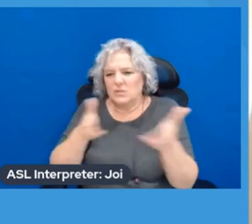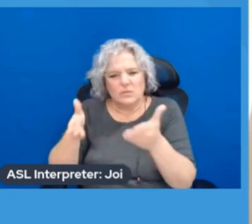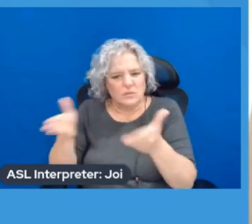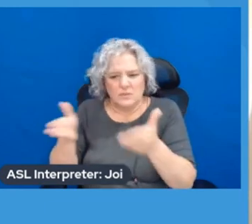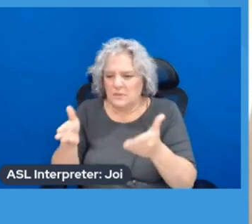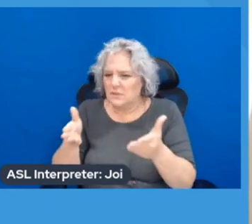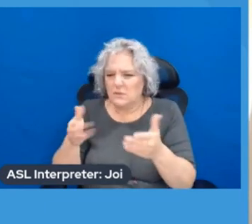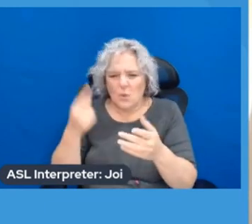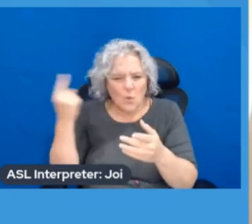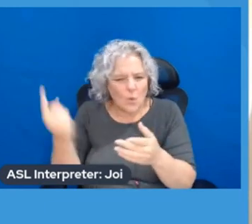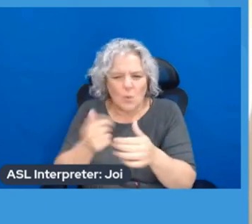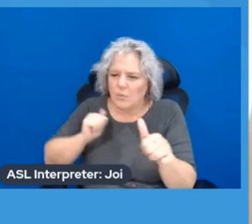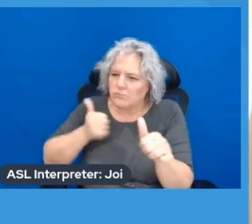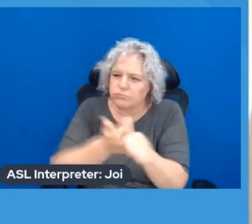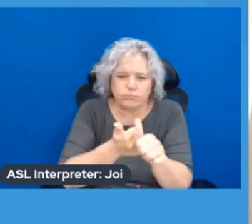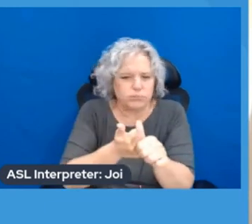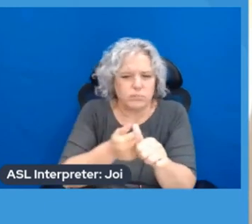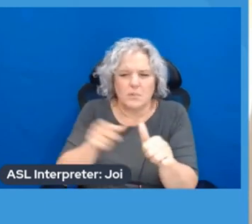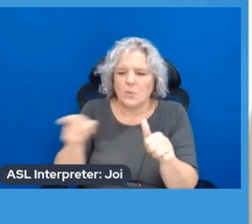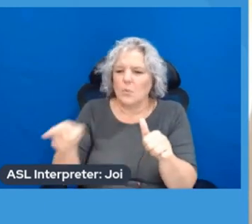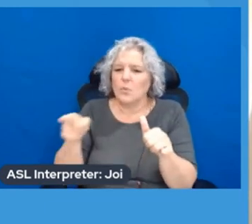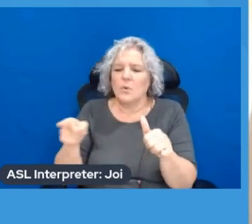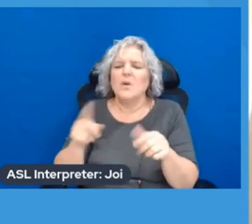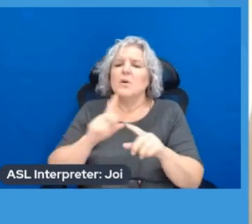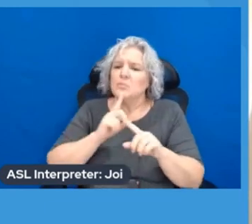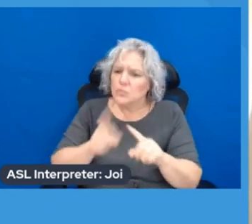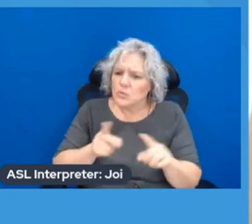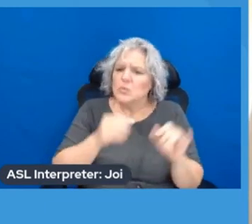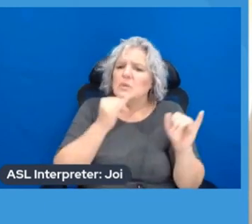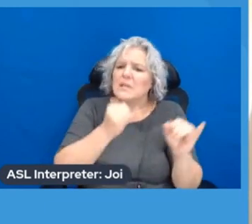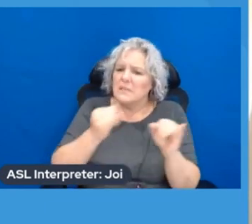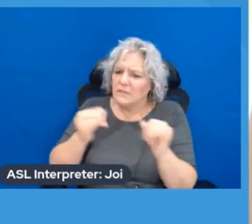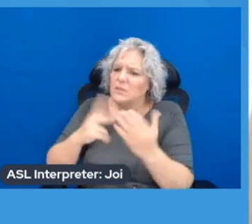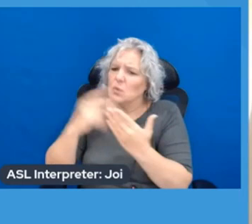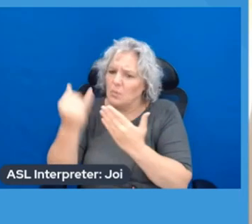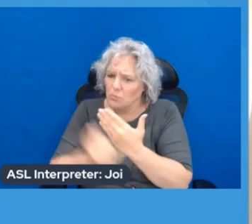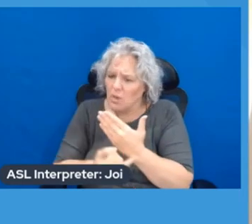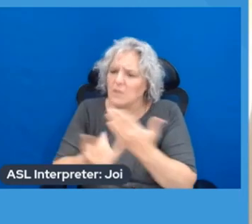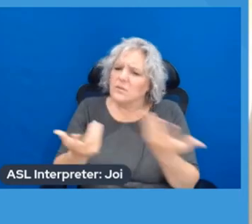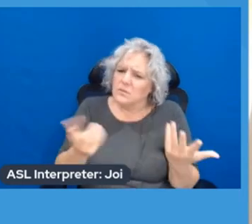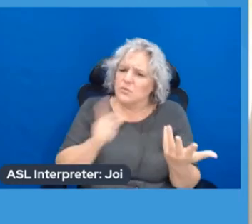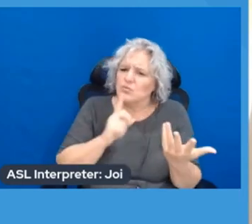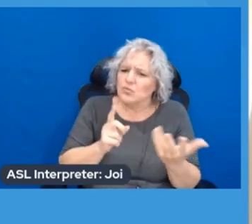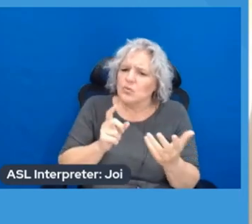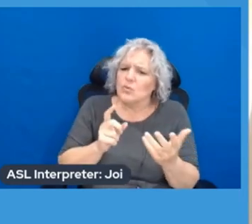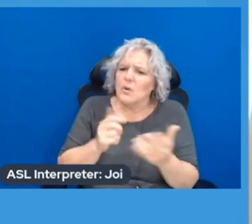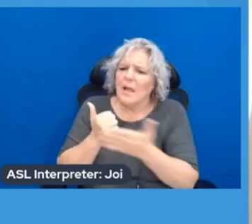While individual projects have, of course, contributed to the field,